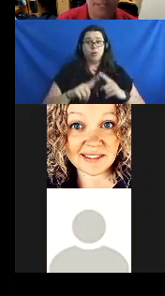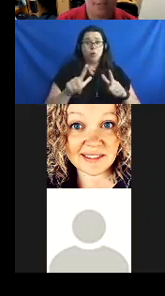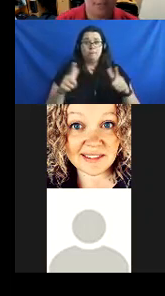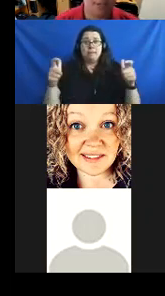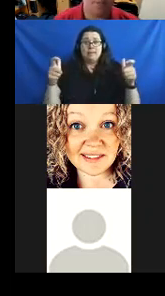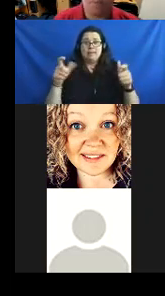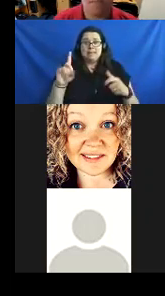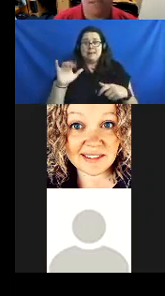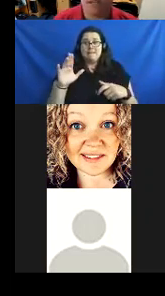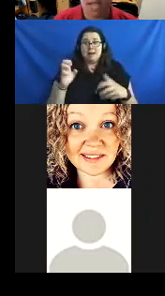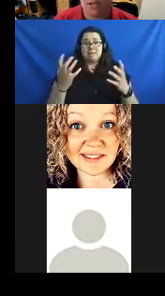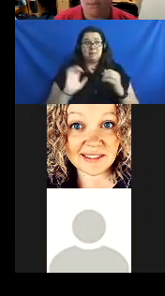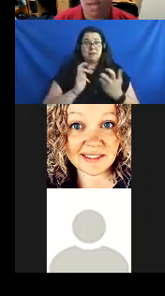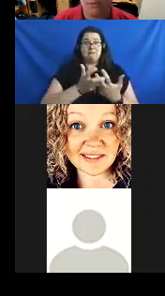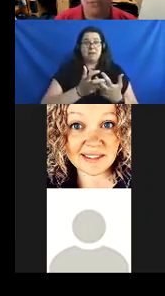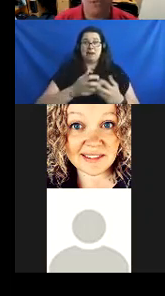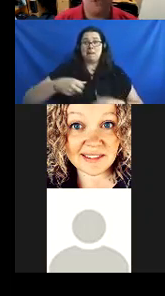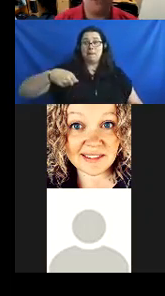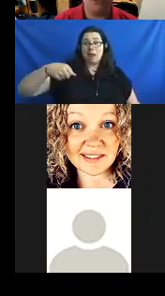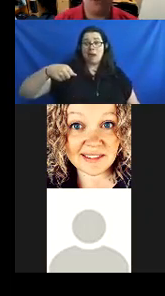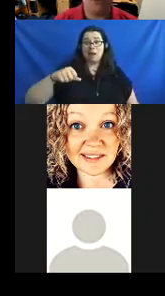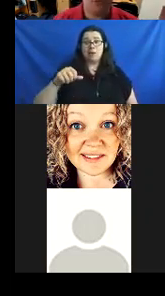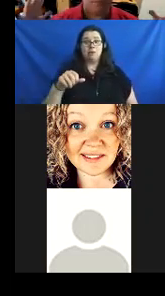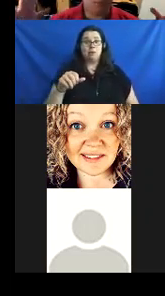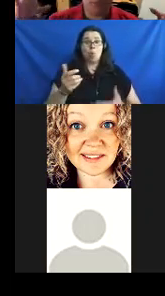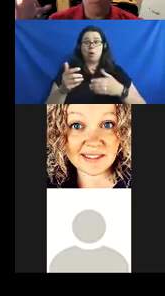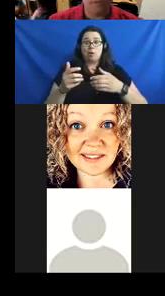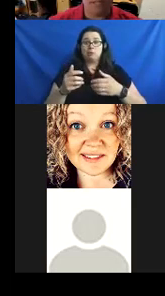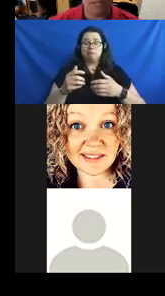THAT MIGHT FIT IN A BAG OR A POUCH TO PORTABLE DEVICES THAT